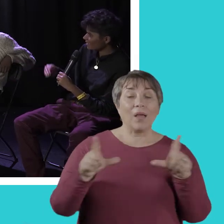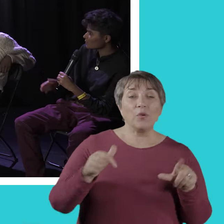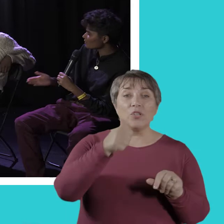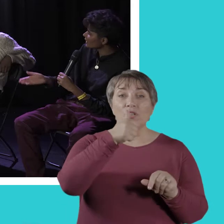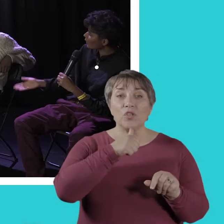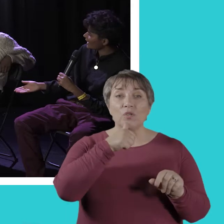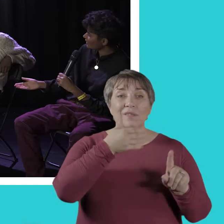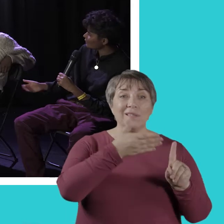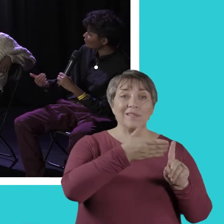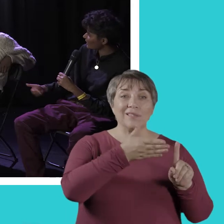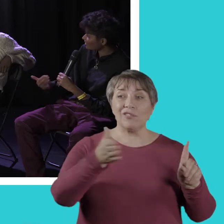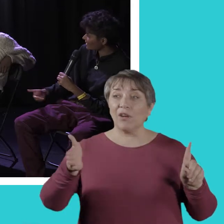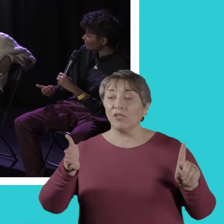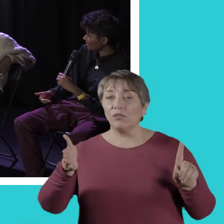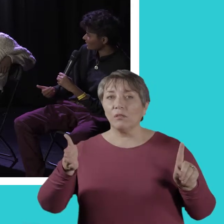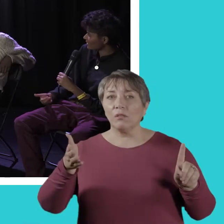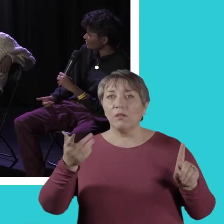and a movement away from what we're actually trying to get to.